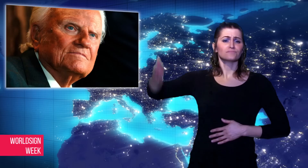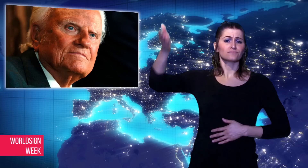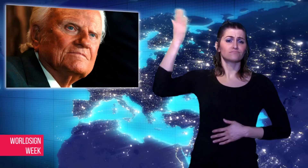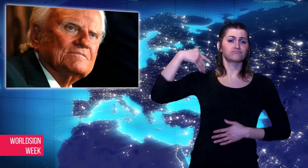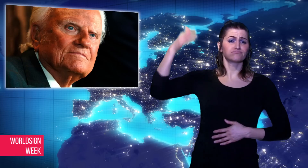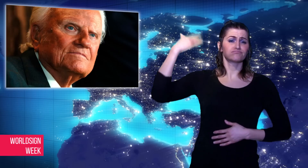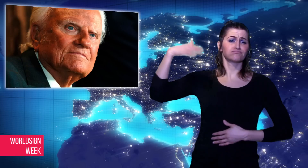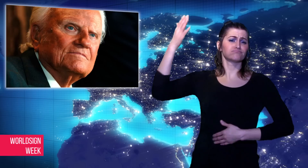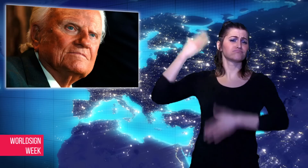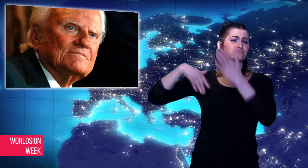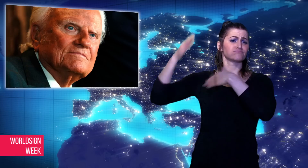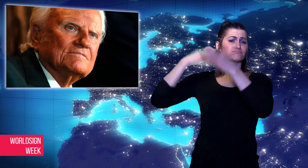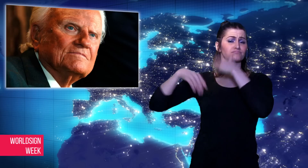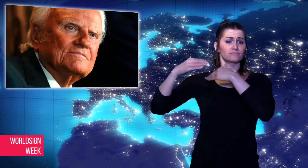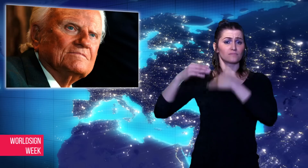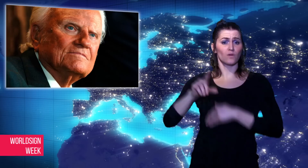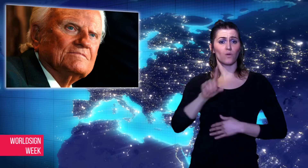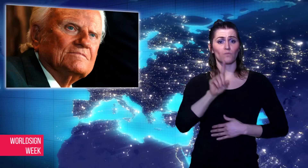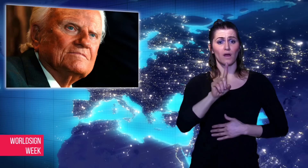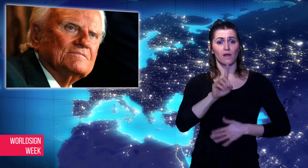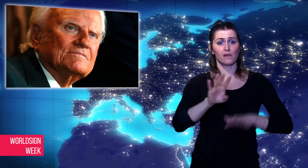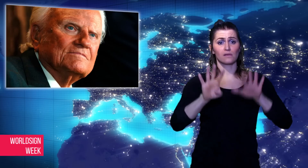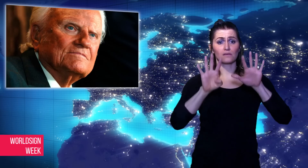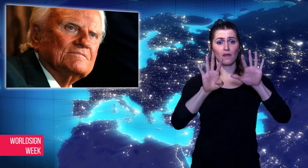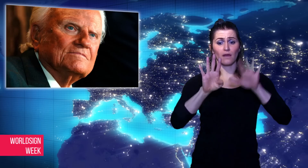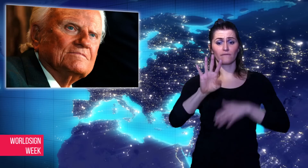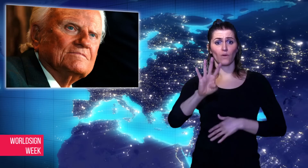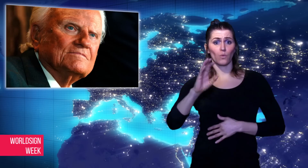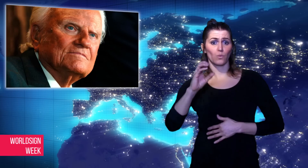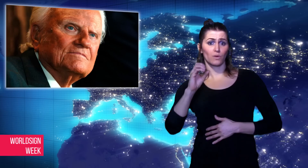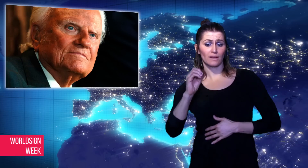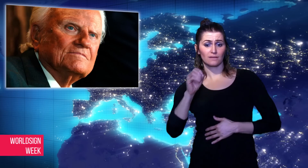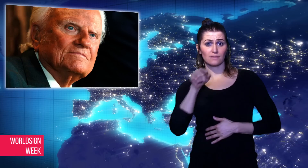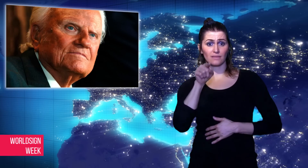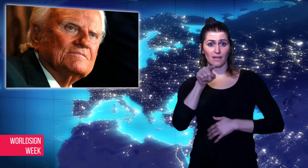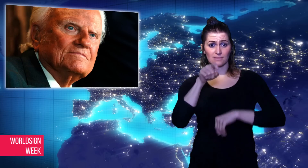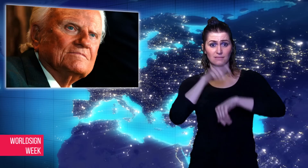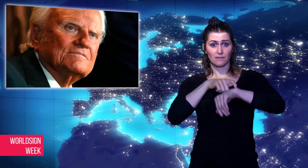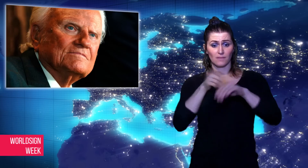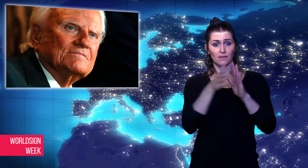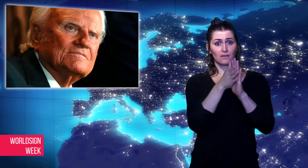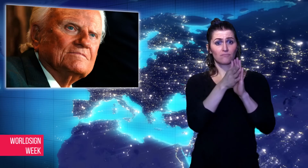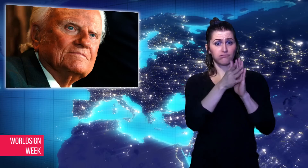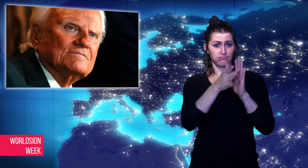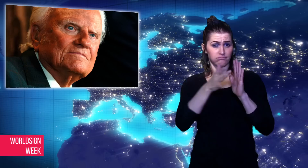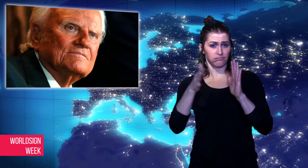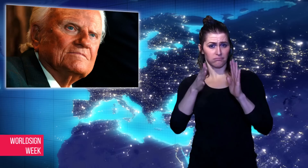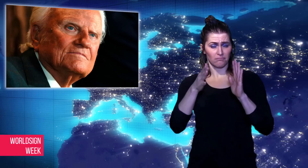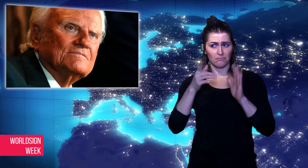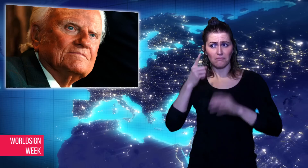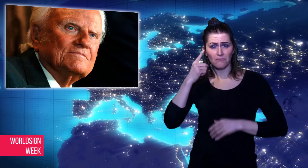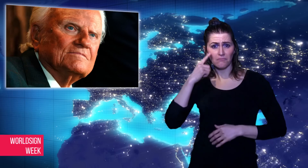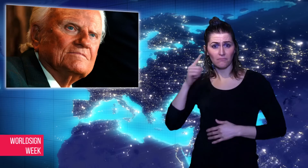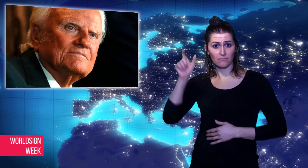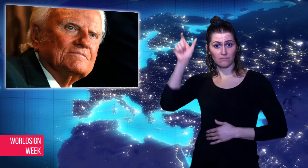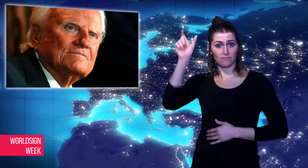Ordained as a pastor in 1940’s, Graham